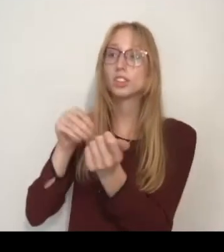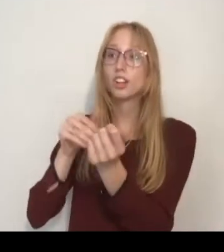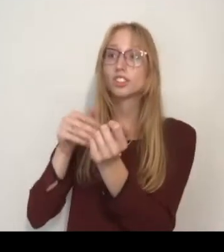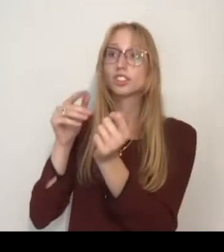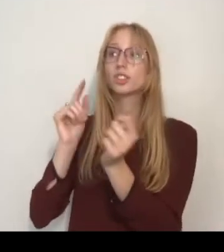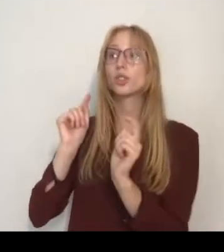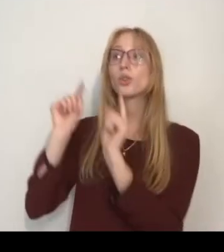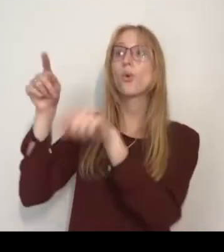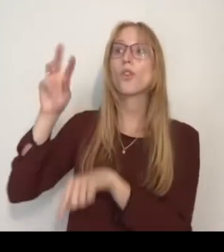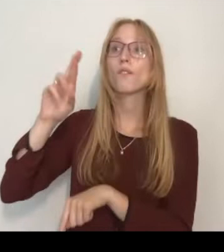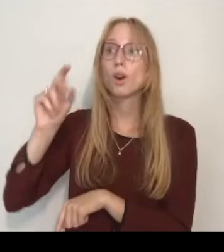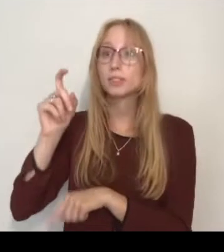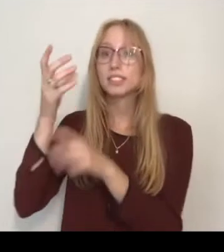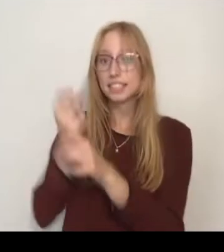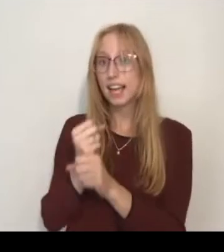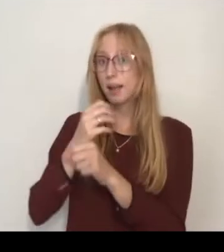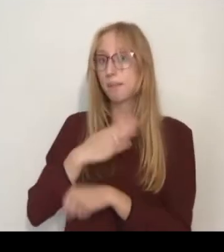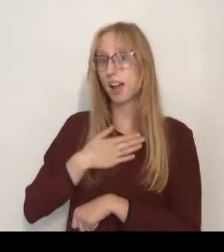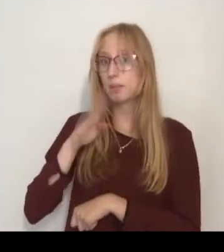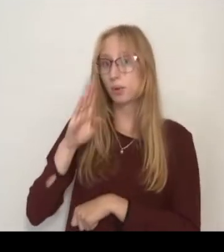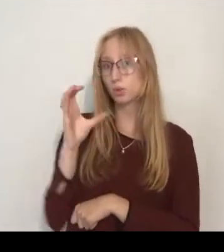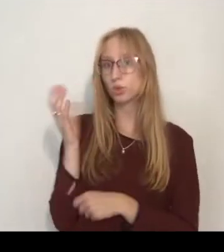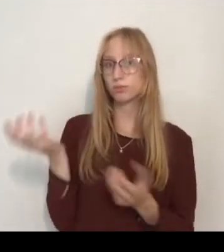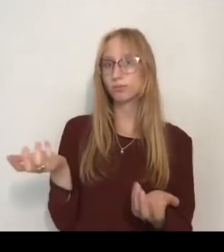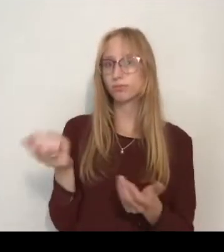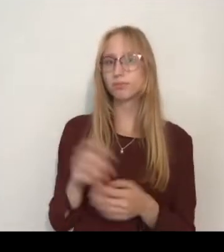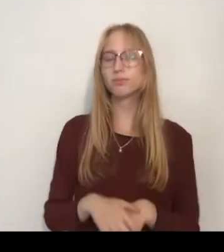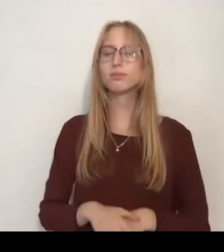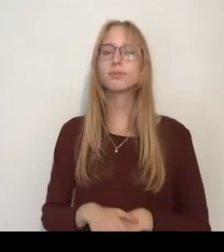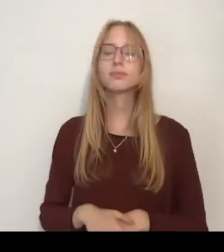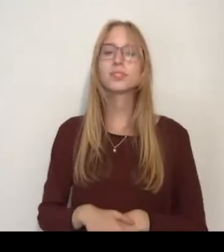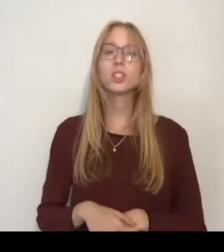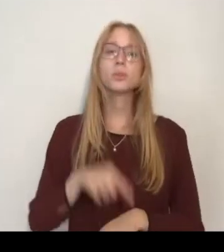Can I actually go to the doctor and go to the pharmacy to get my birth control?